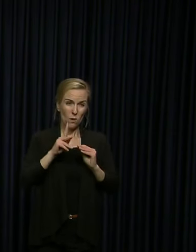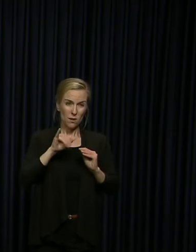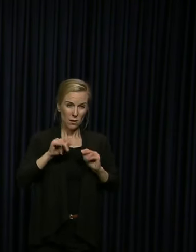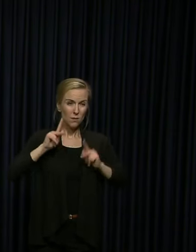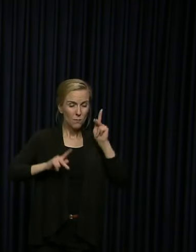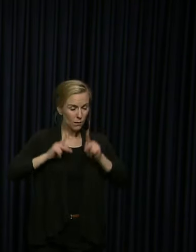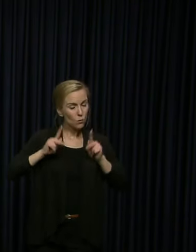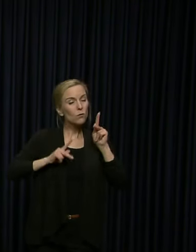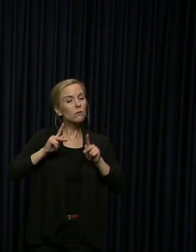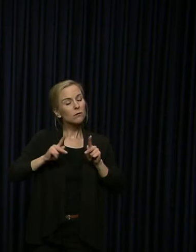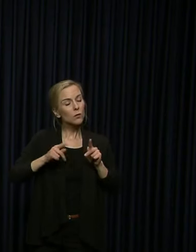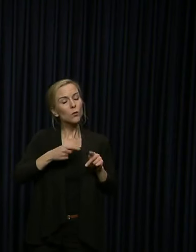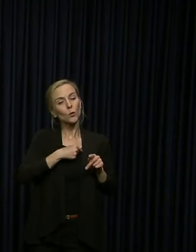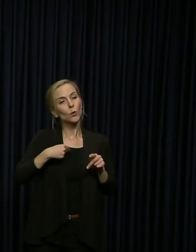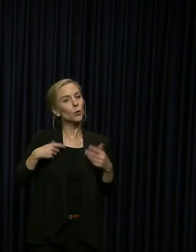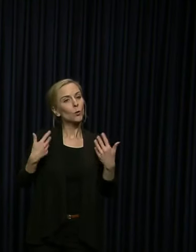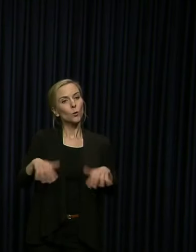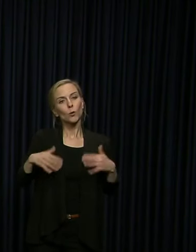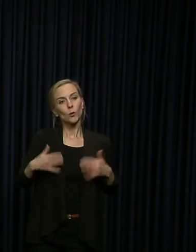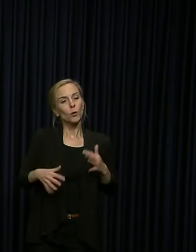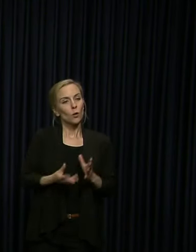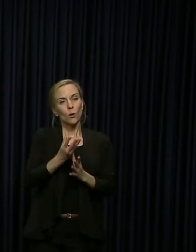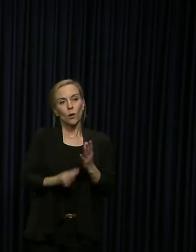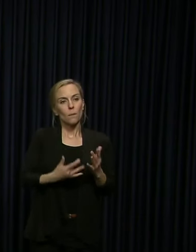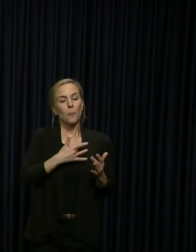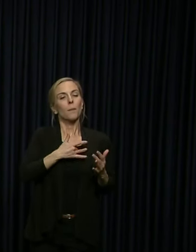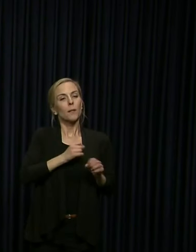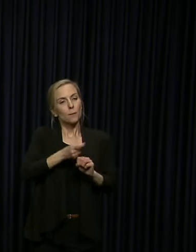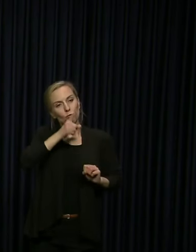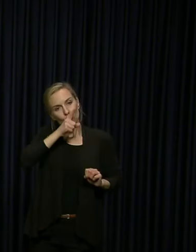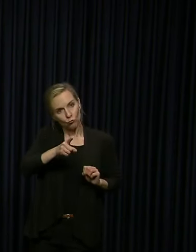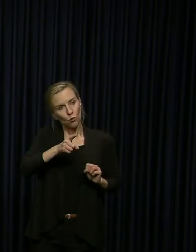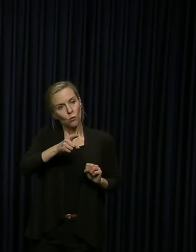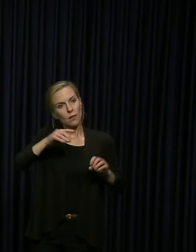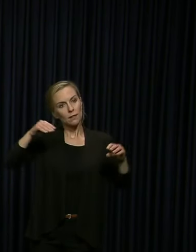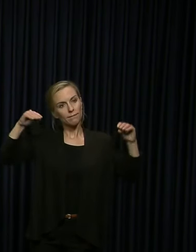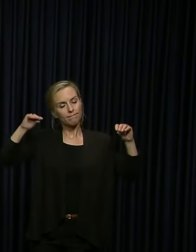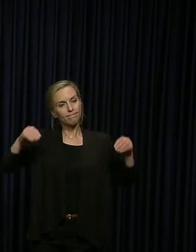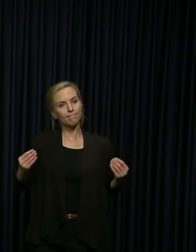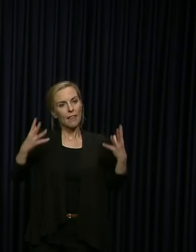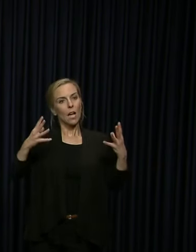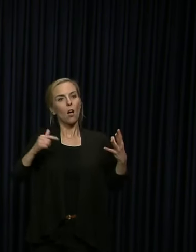RECOMMENDATIONS EVERYWHERE.